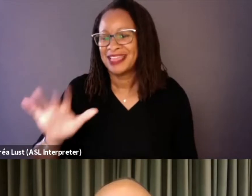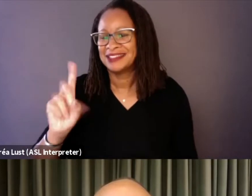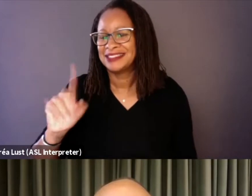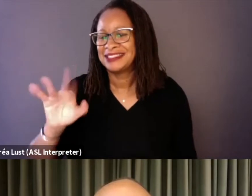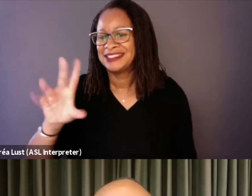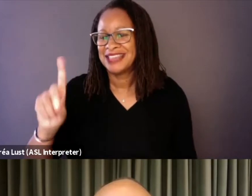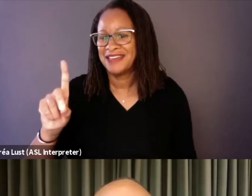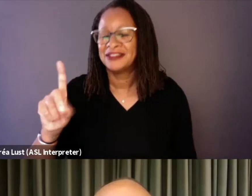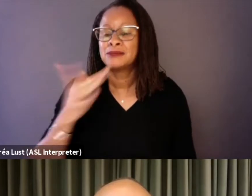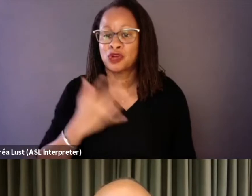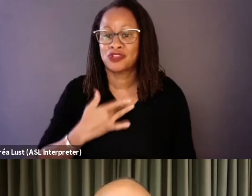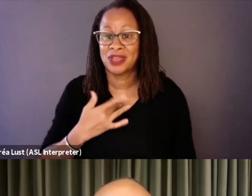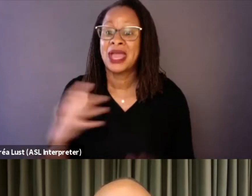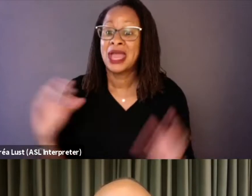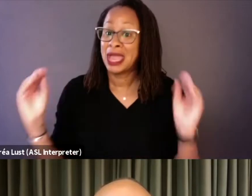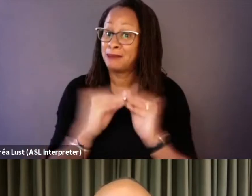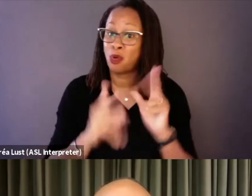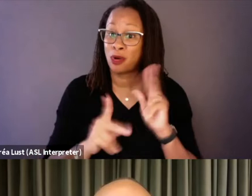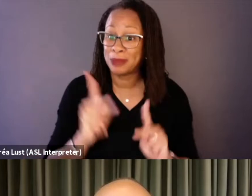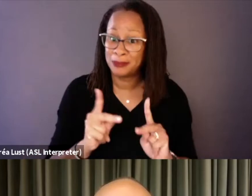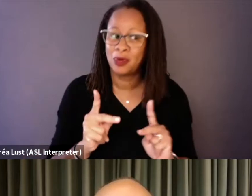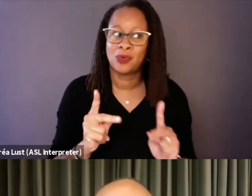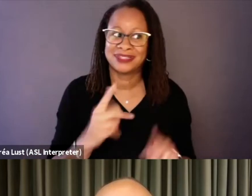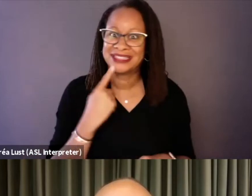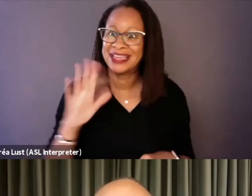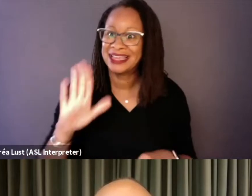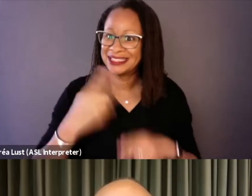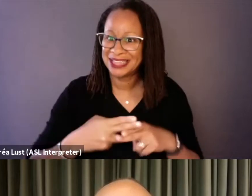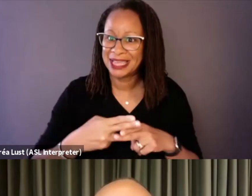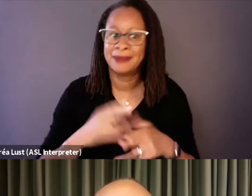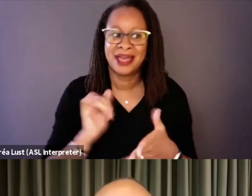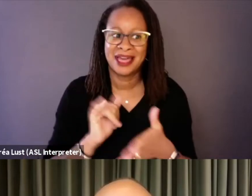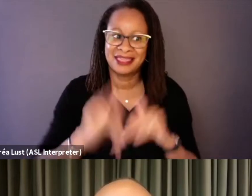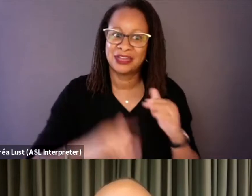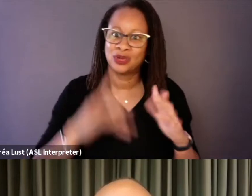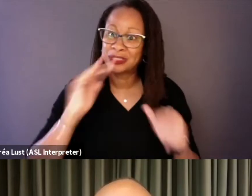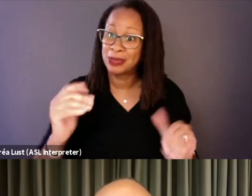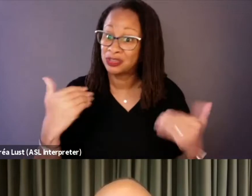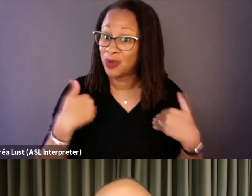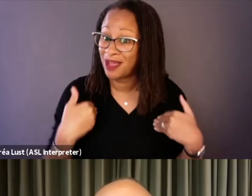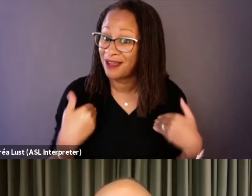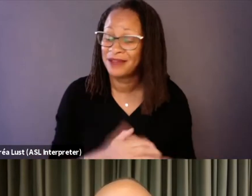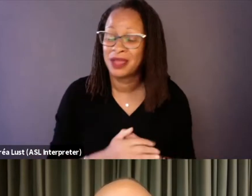were saying his name than would have otherwise. And I think the other thing in the film,